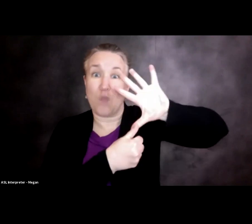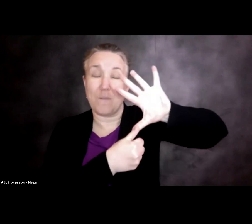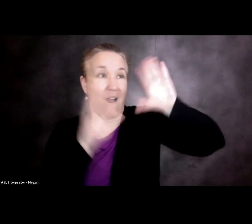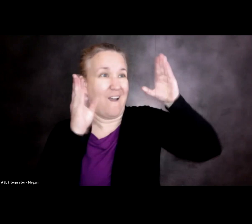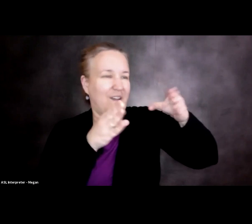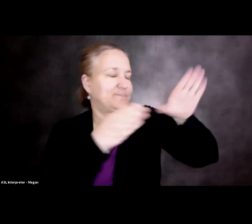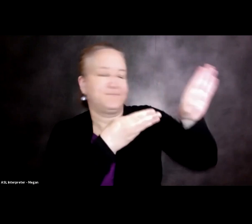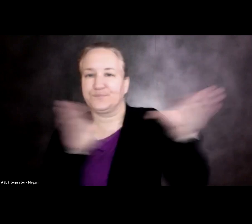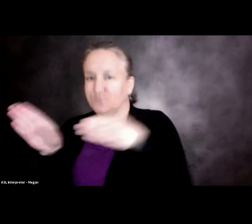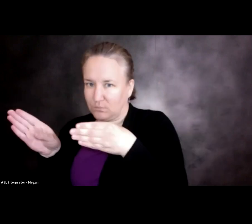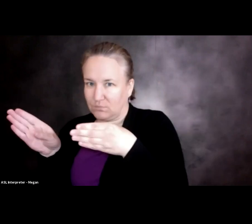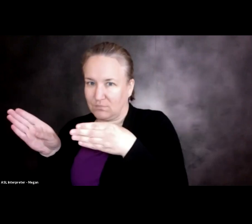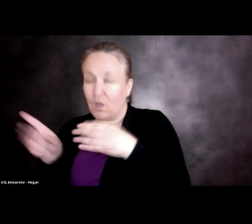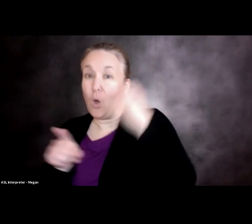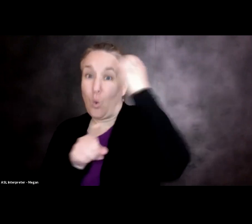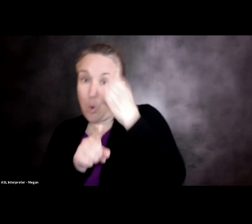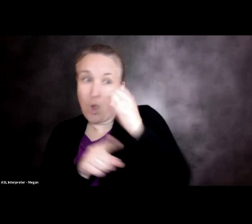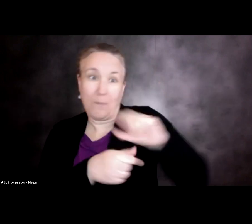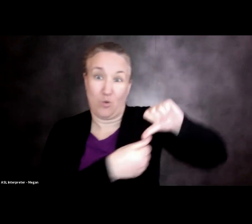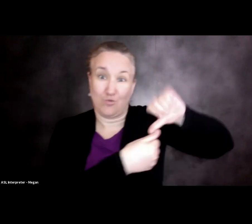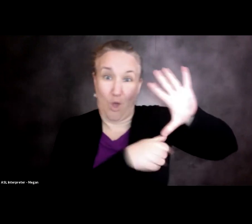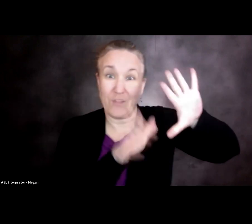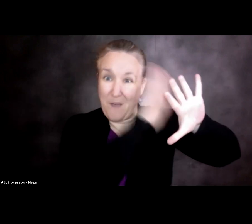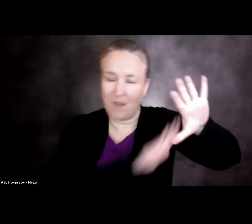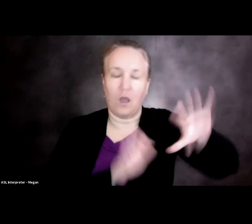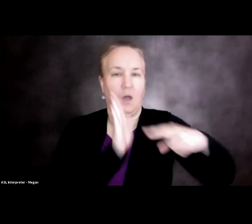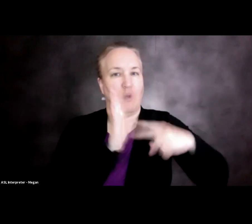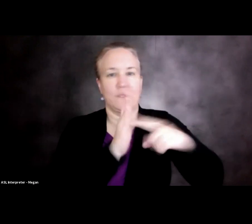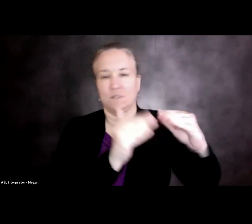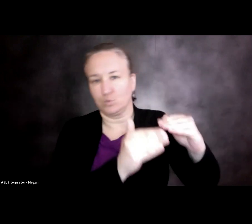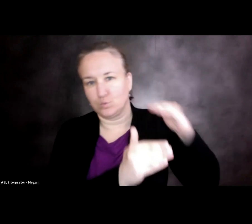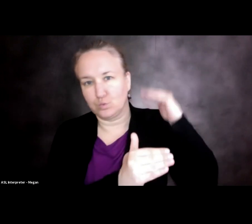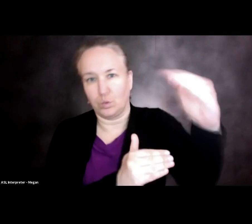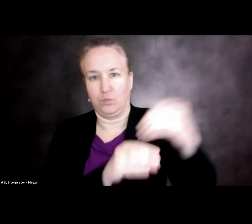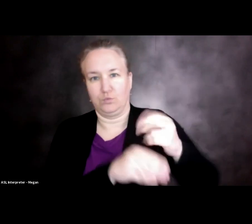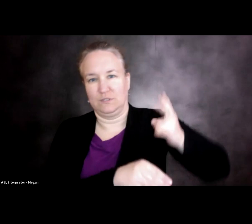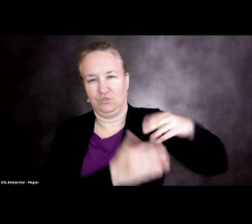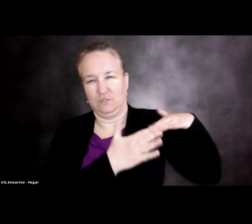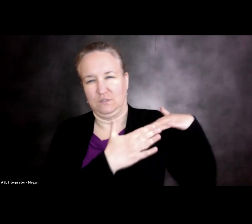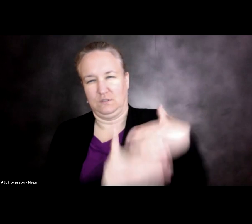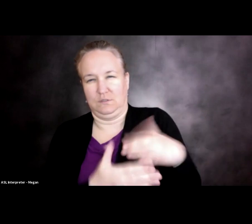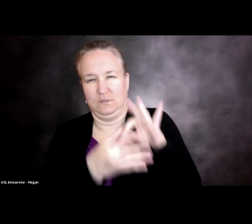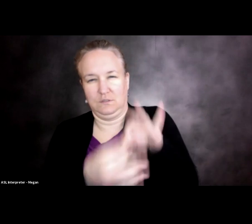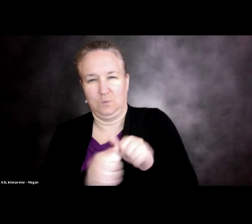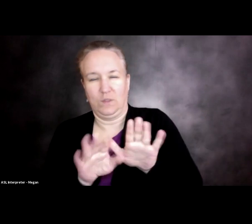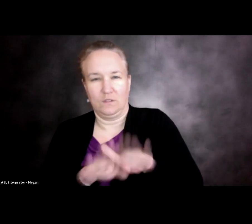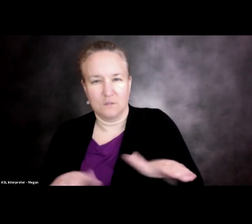are two regions of the world that are over-represented in historical studies of childhood and youth.